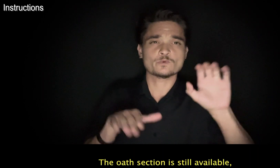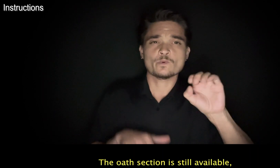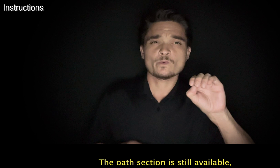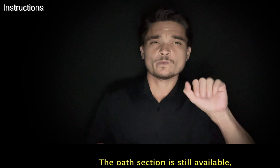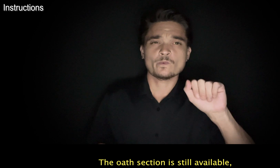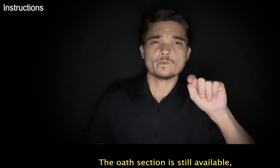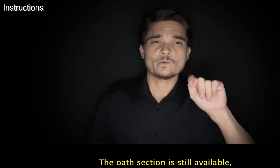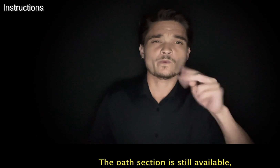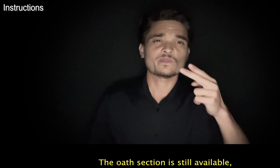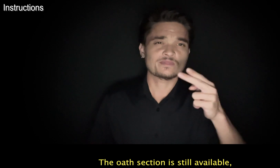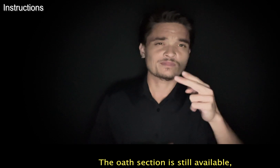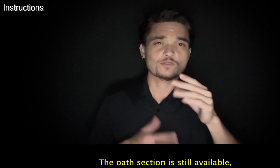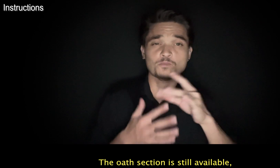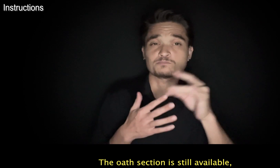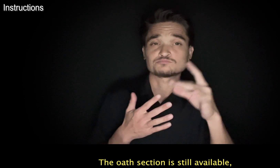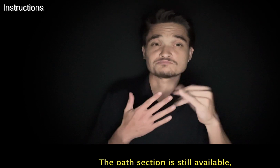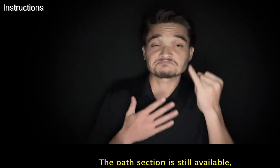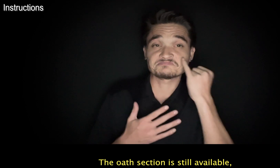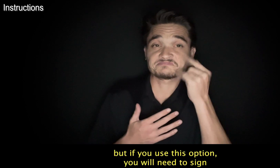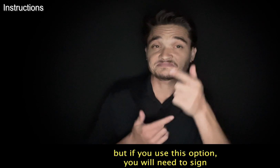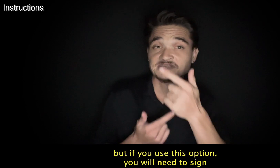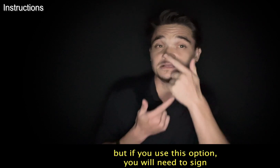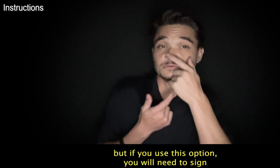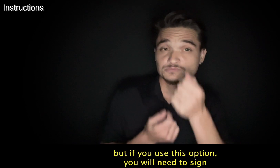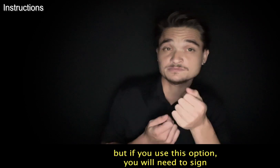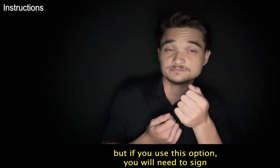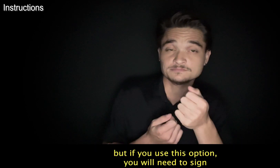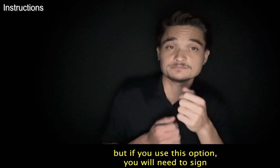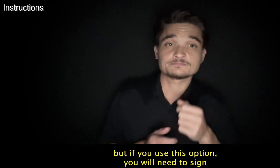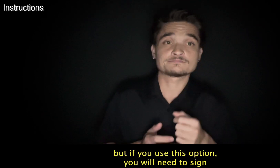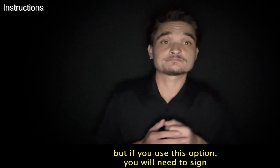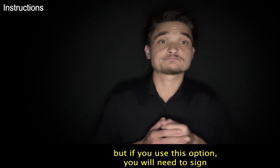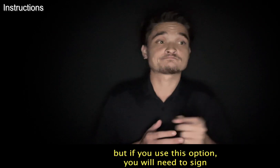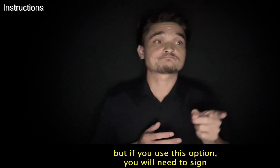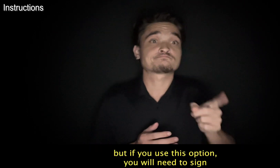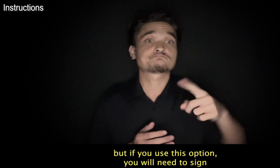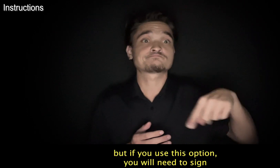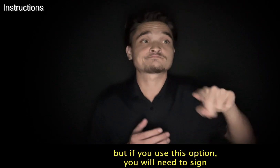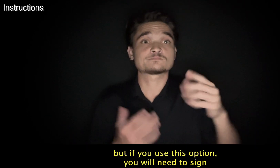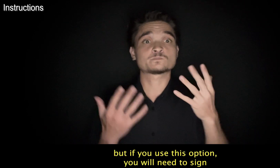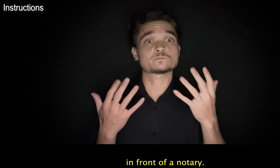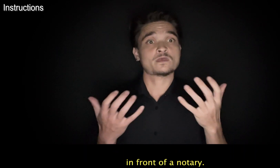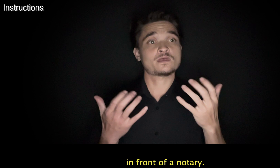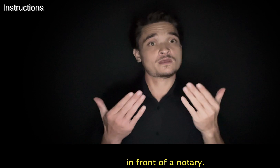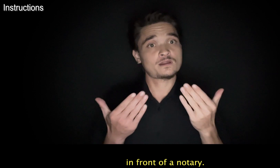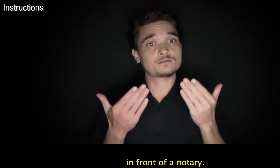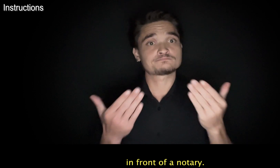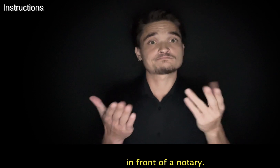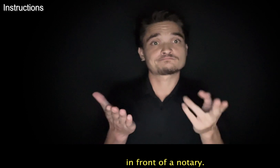The oath section is still available, but if you use this option, you will need to sign in front of a notary.